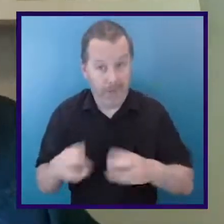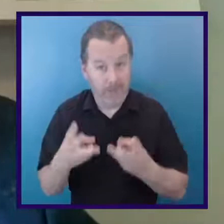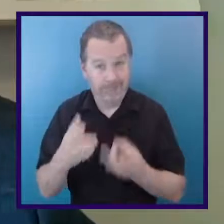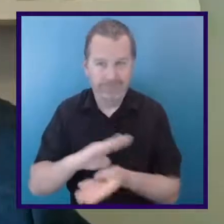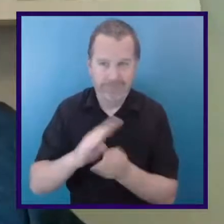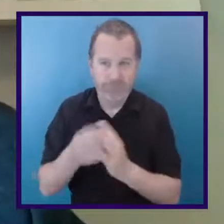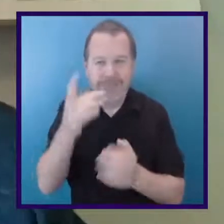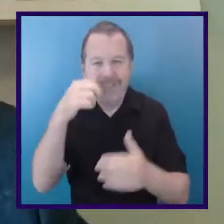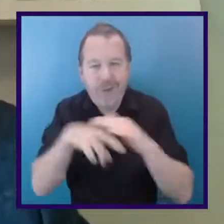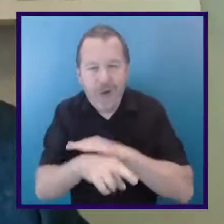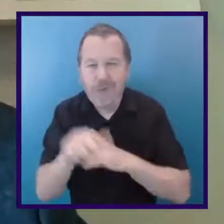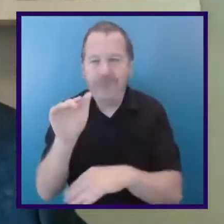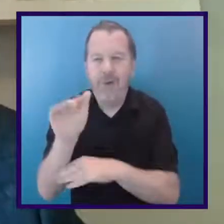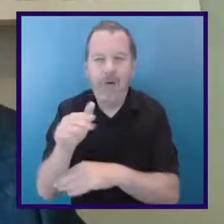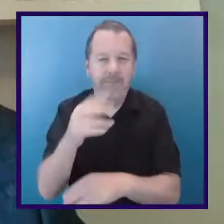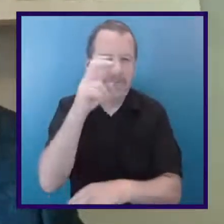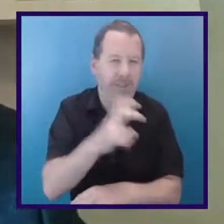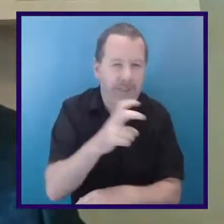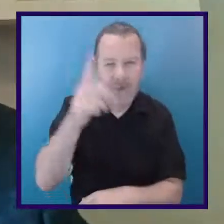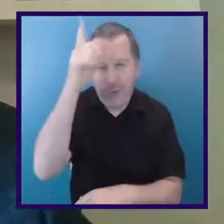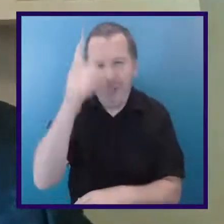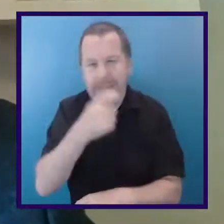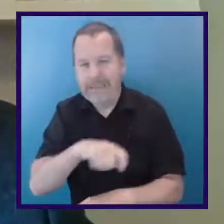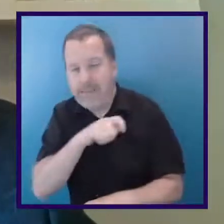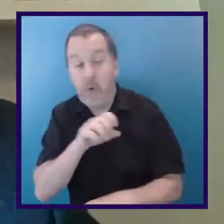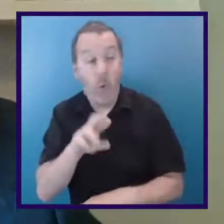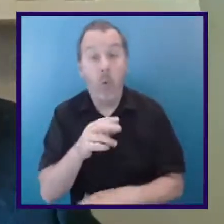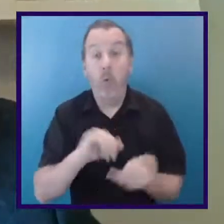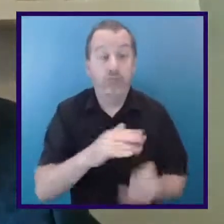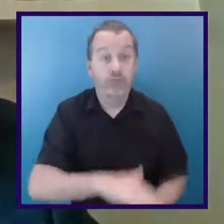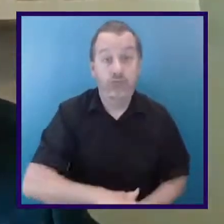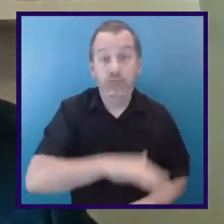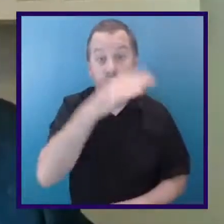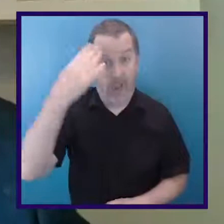become teachers in France, Germany, Spain, or native speakers from the Gaeltacht or indeed